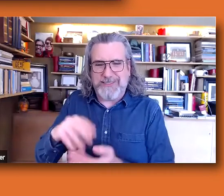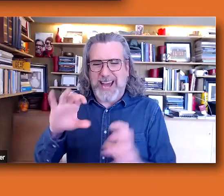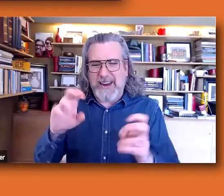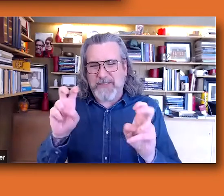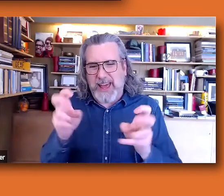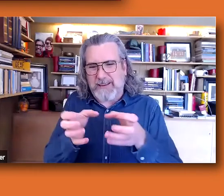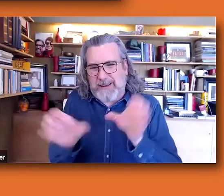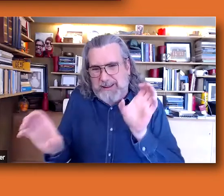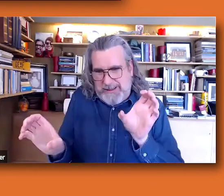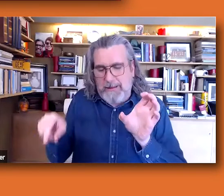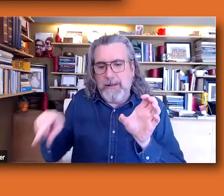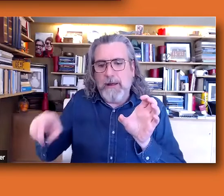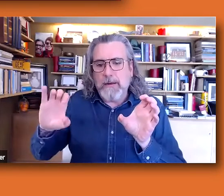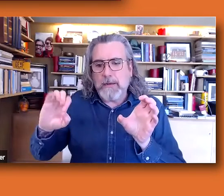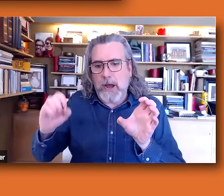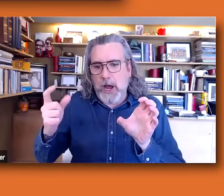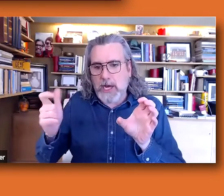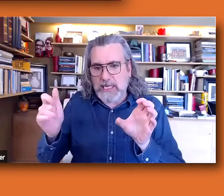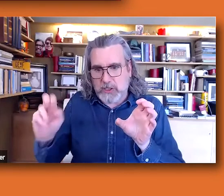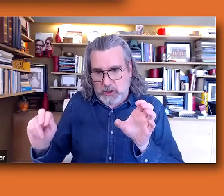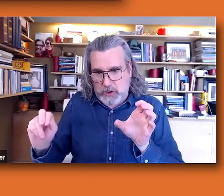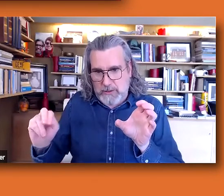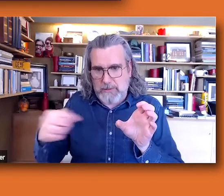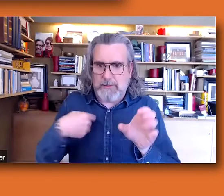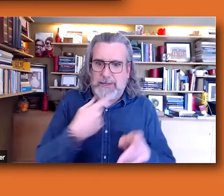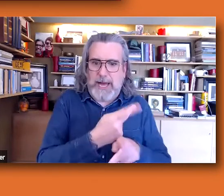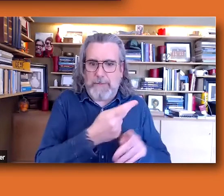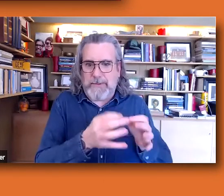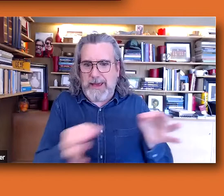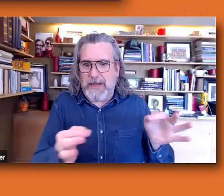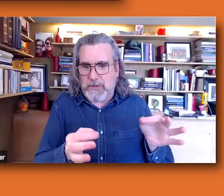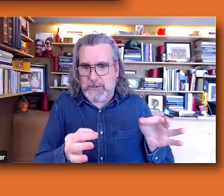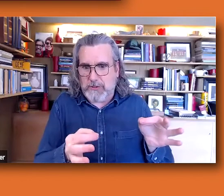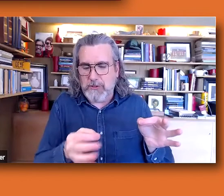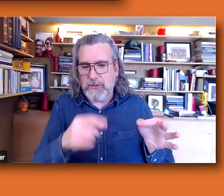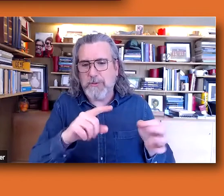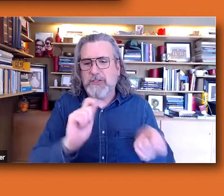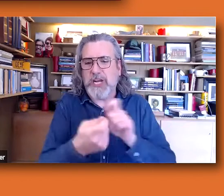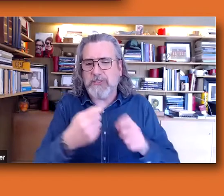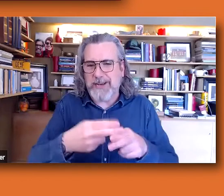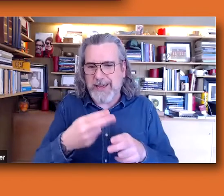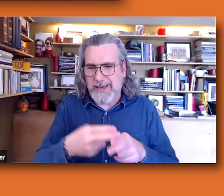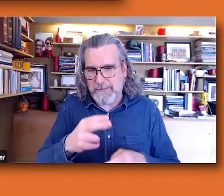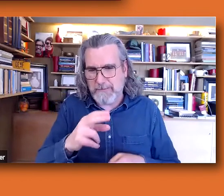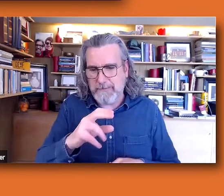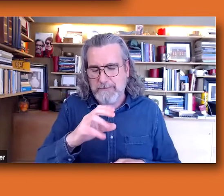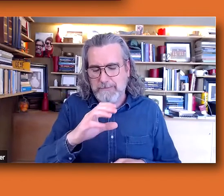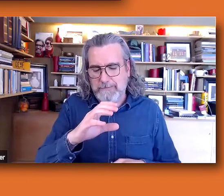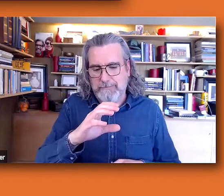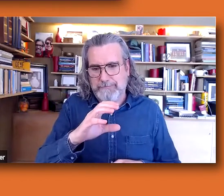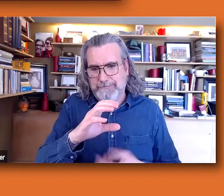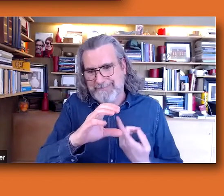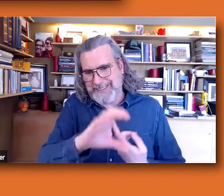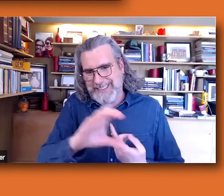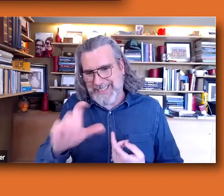of the building and created his own lab for cognition, and I kept the language aspect of it.